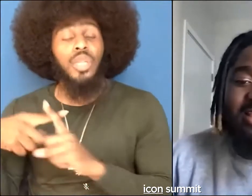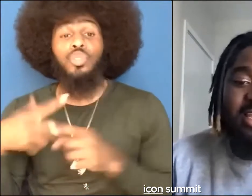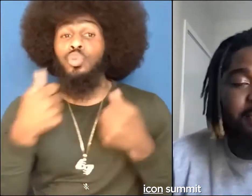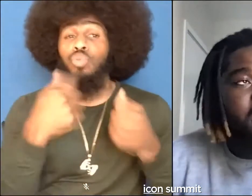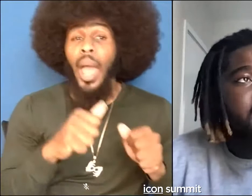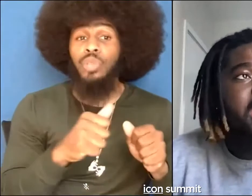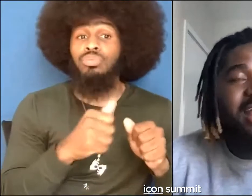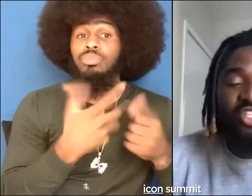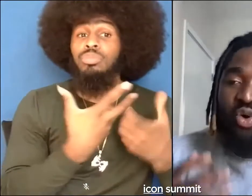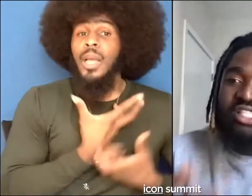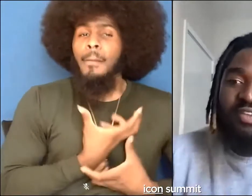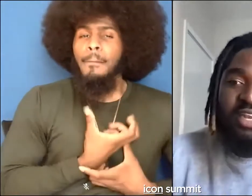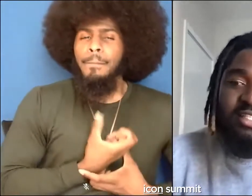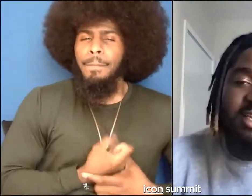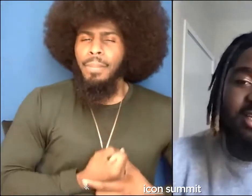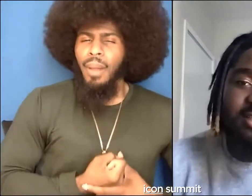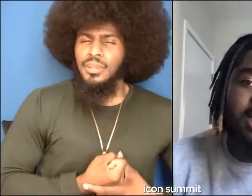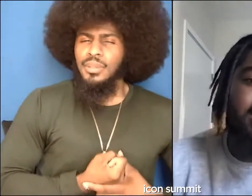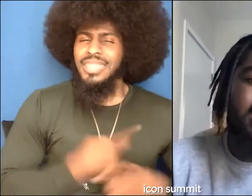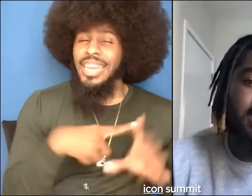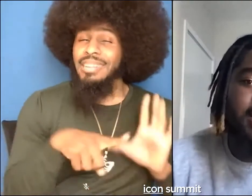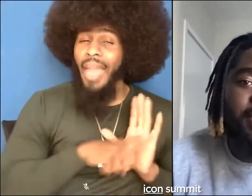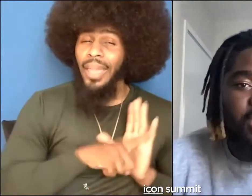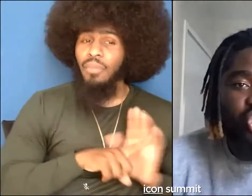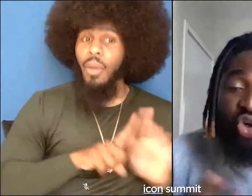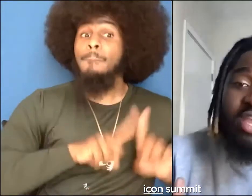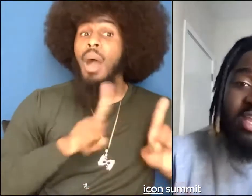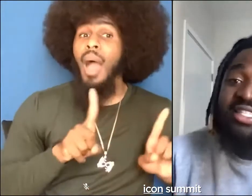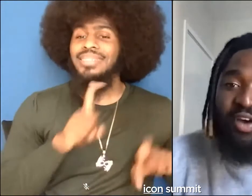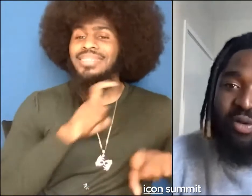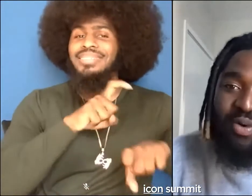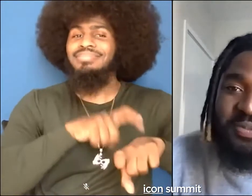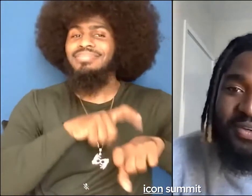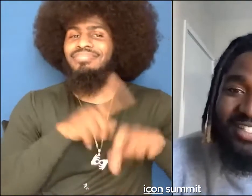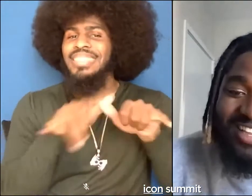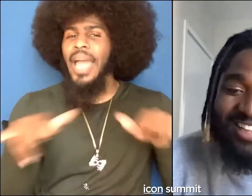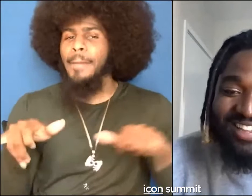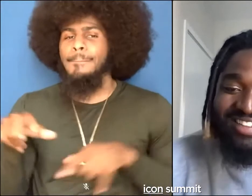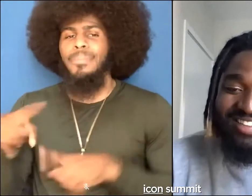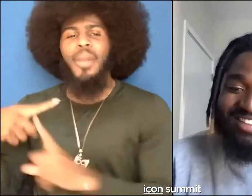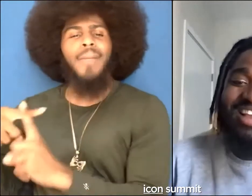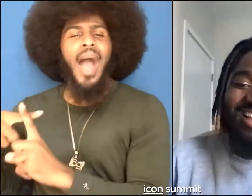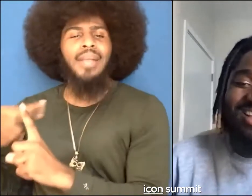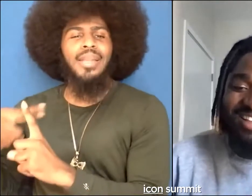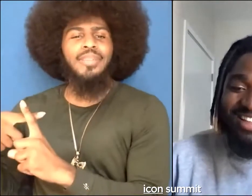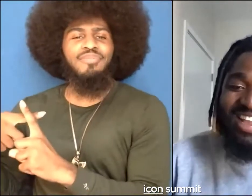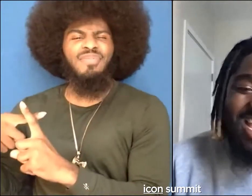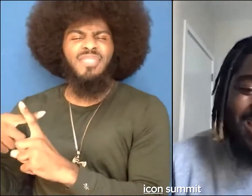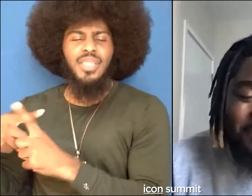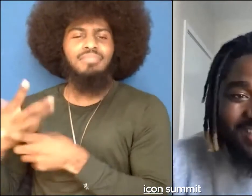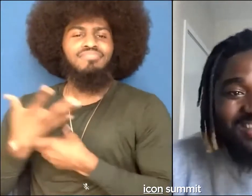I think other scholars have even extended to say that joy is a vulnerable experience.